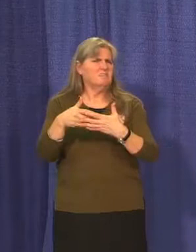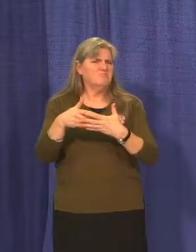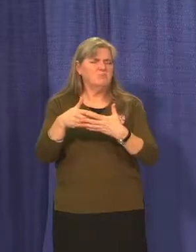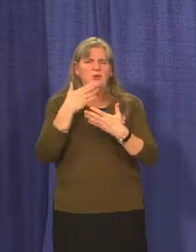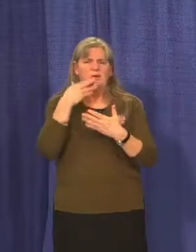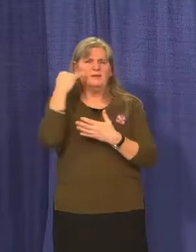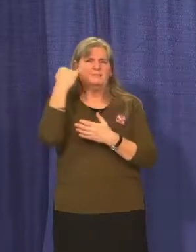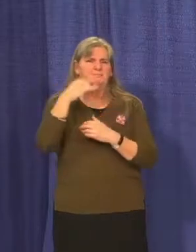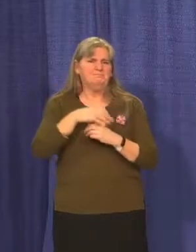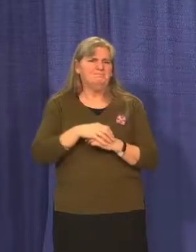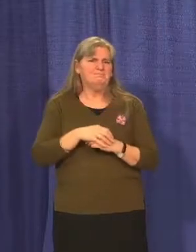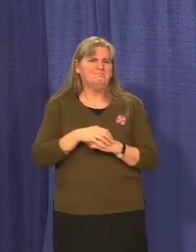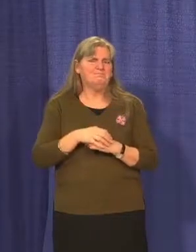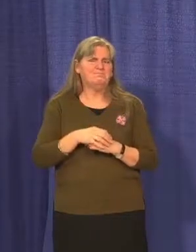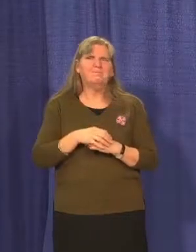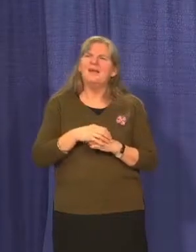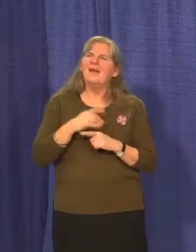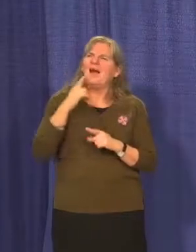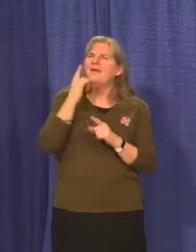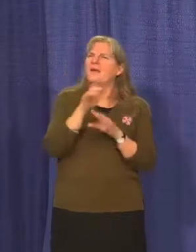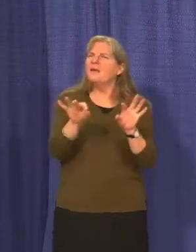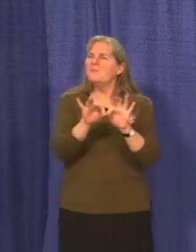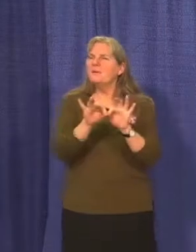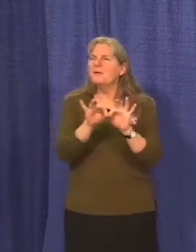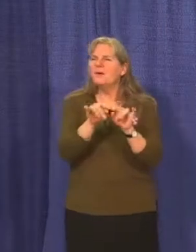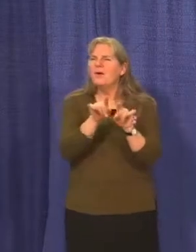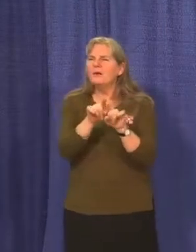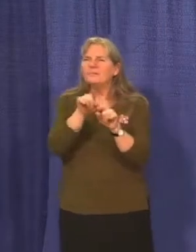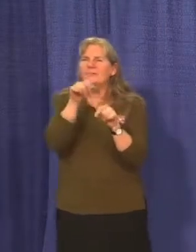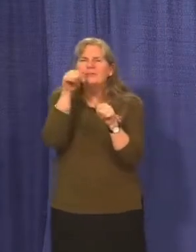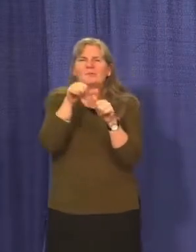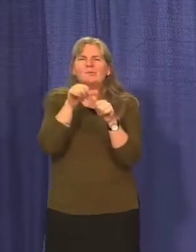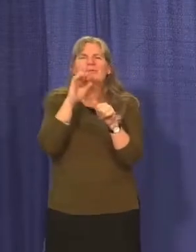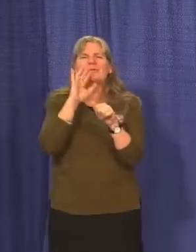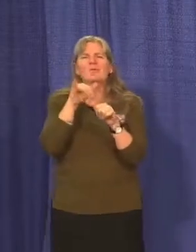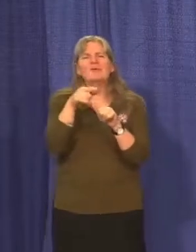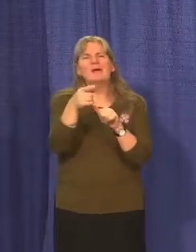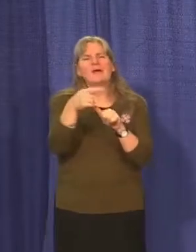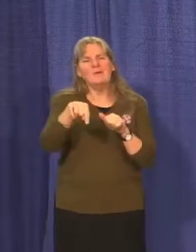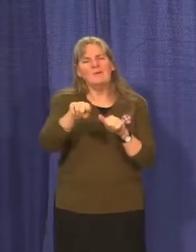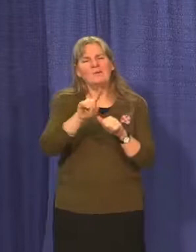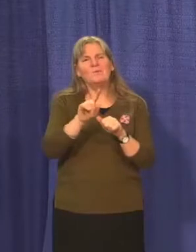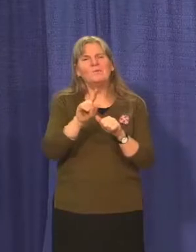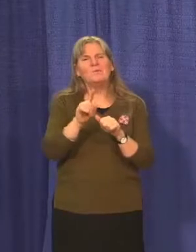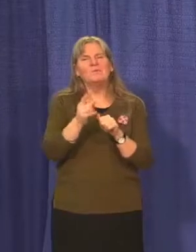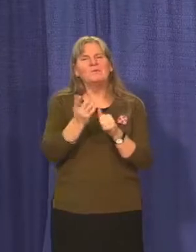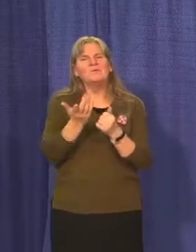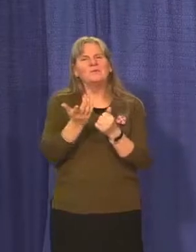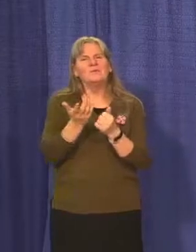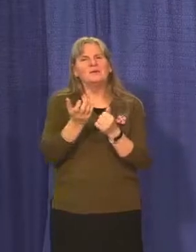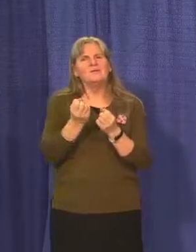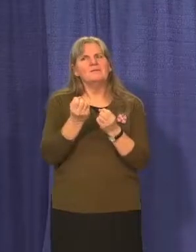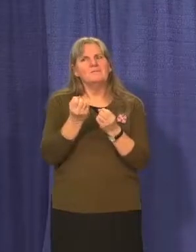is a really good idea. I think it is really important to reflect that there have been